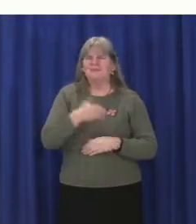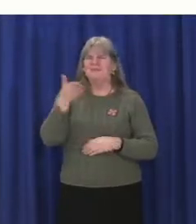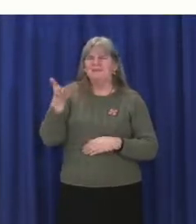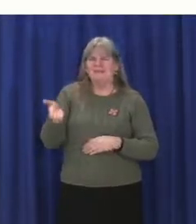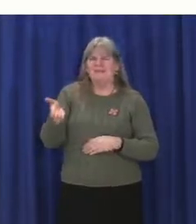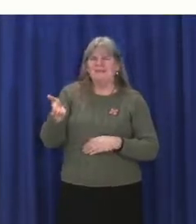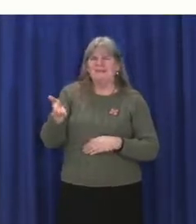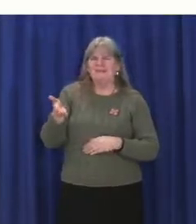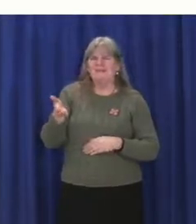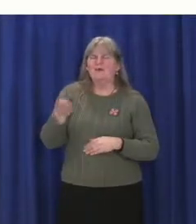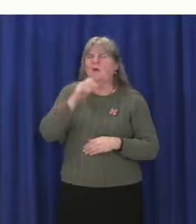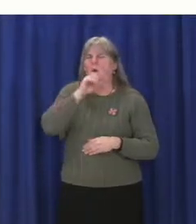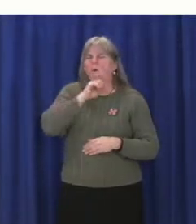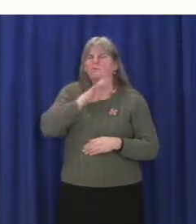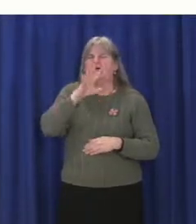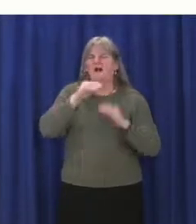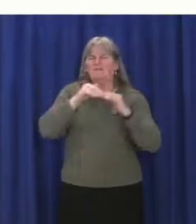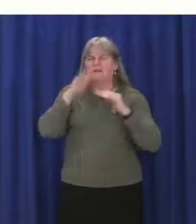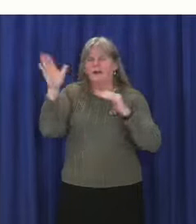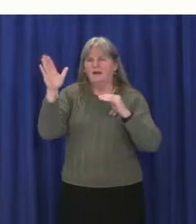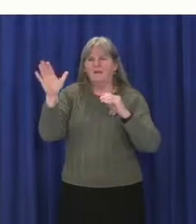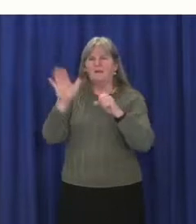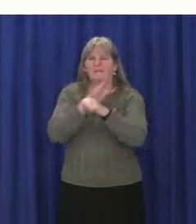who are five and older and who are fully vaccinated.